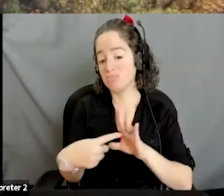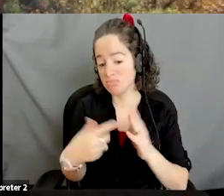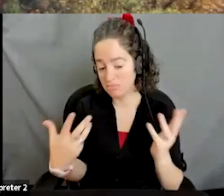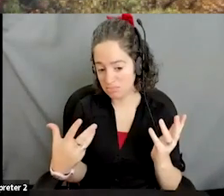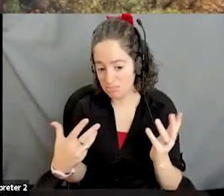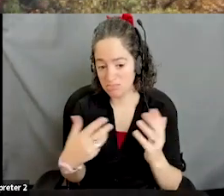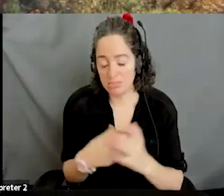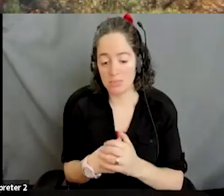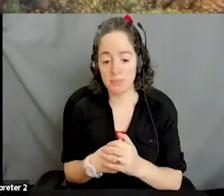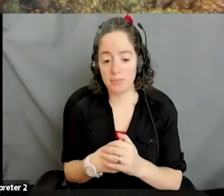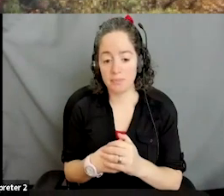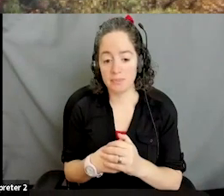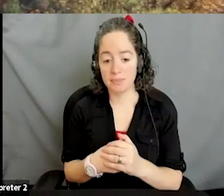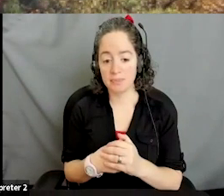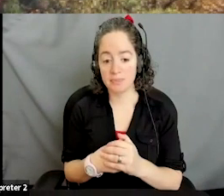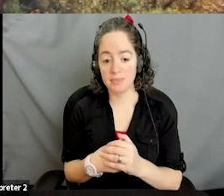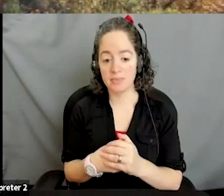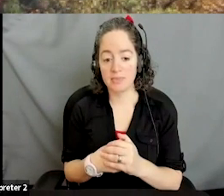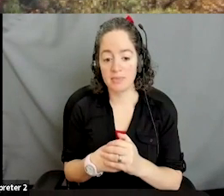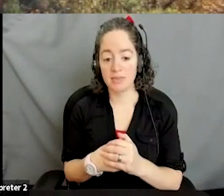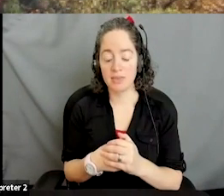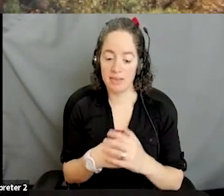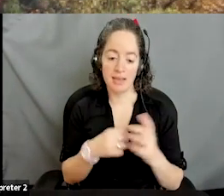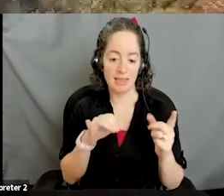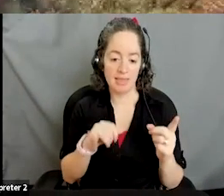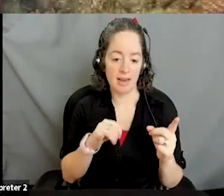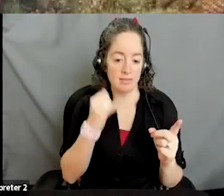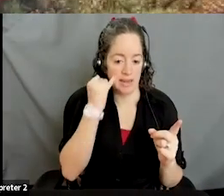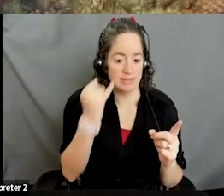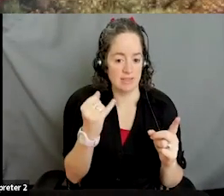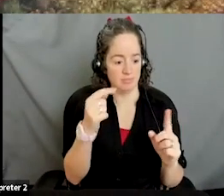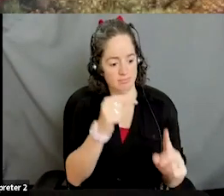a set of technical requirements, but it's about being inclusive